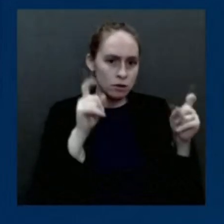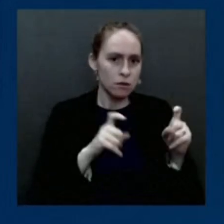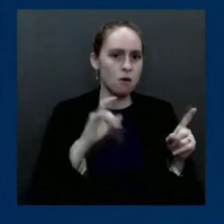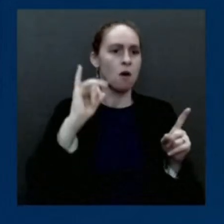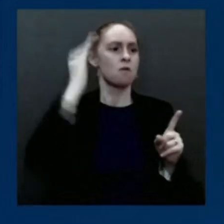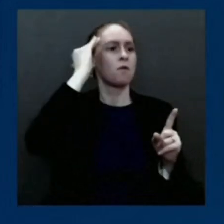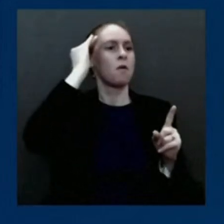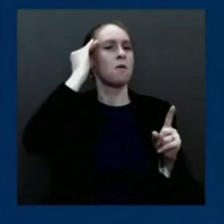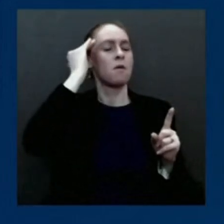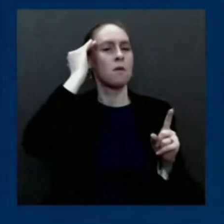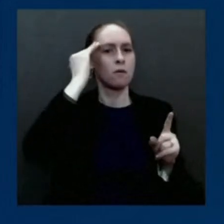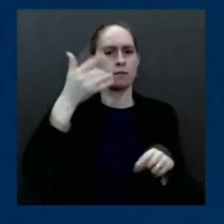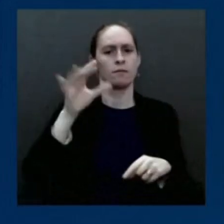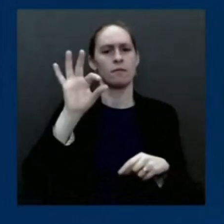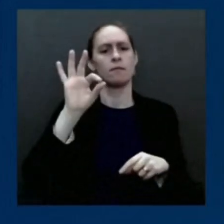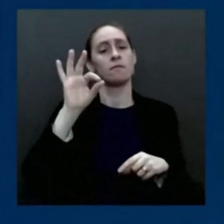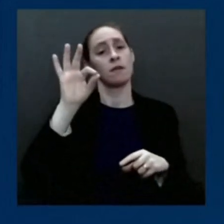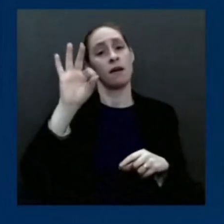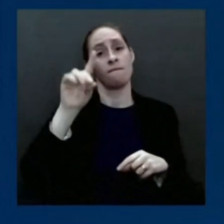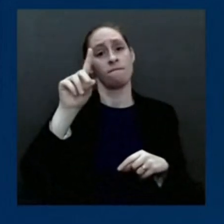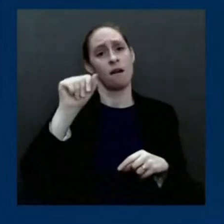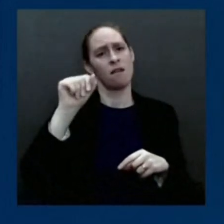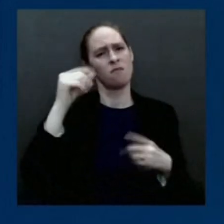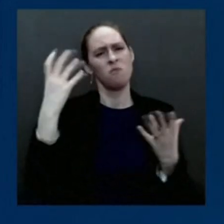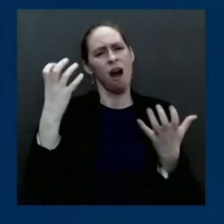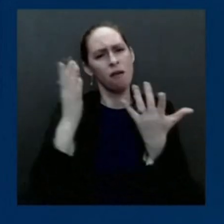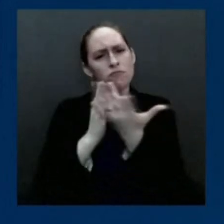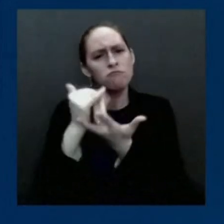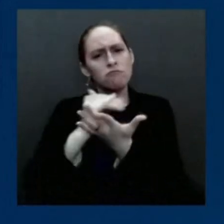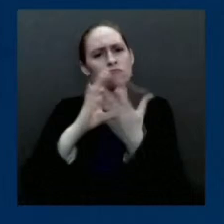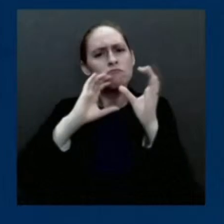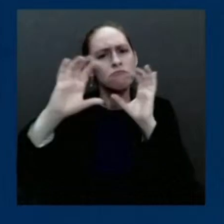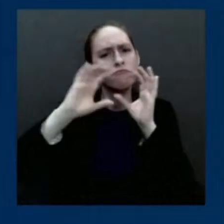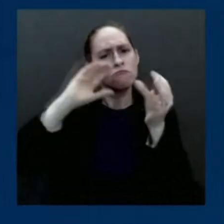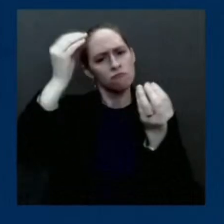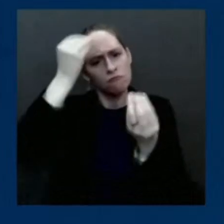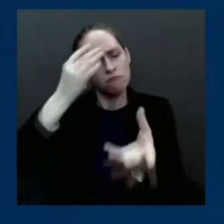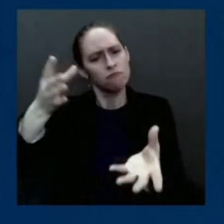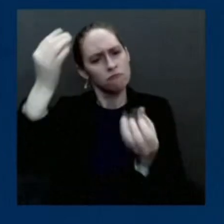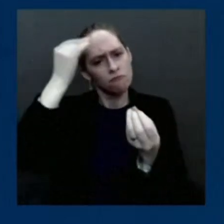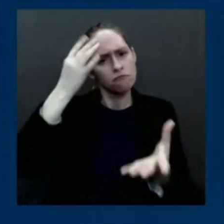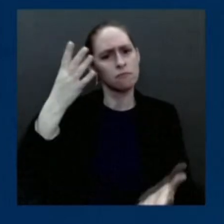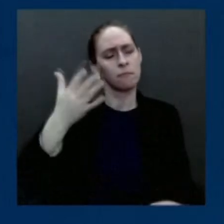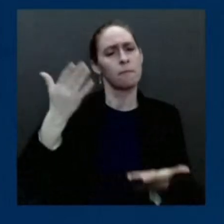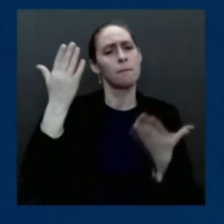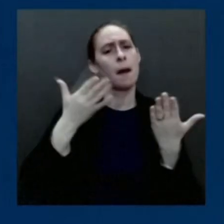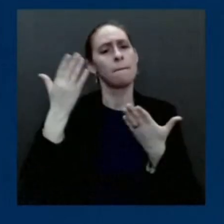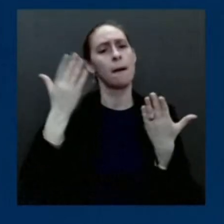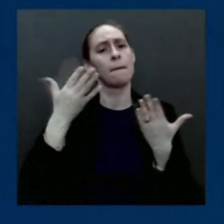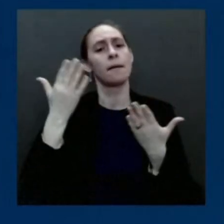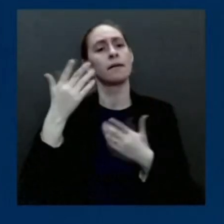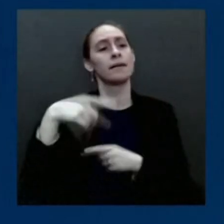THESE TESTS ON DIFFERENT CIRCUMSTANCES THATAS THE MESSAGE THEY WANTED TO MAKE SURE THEY WERE TOTALLY